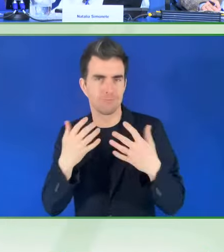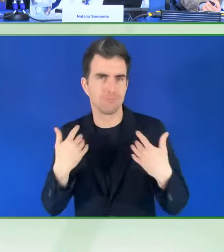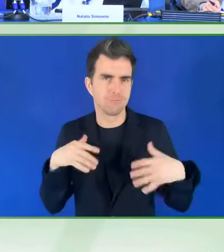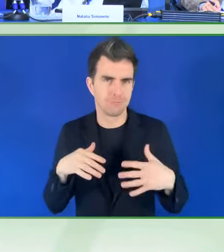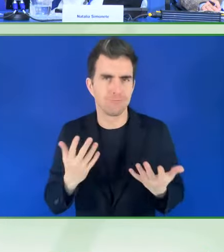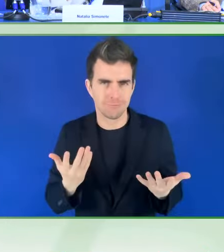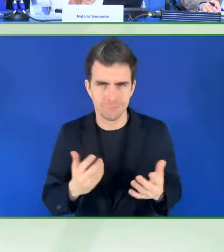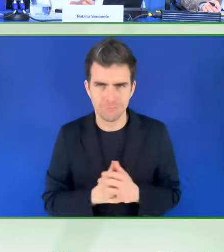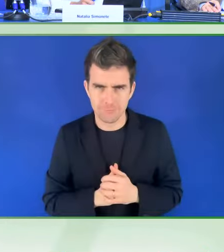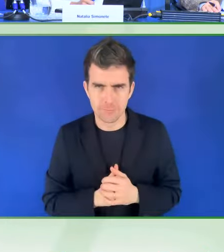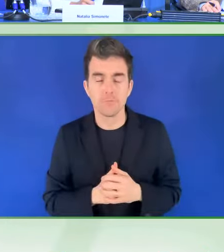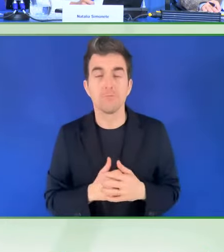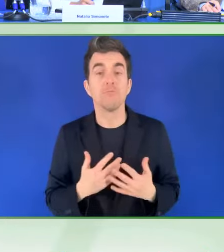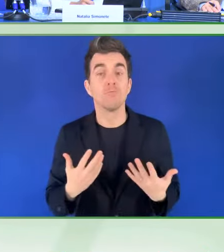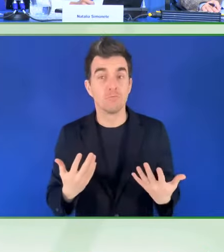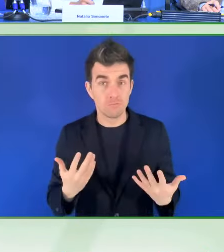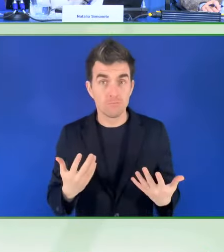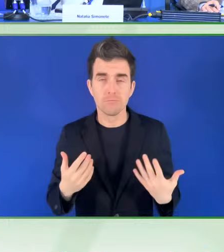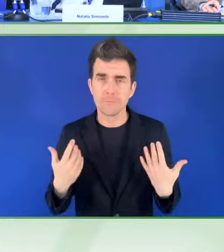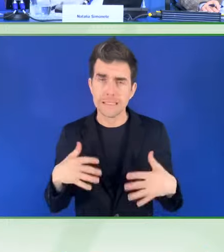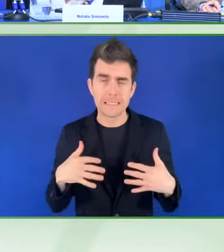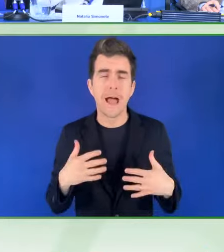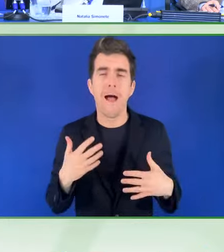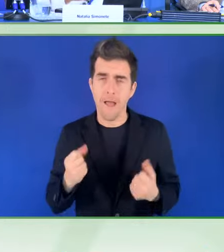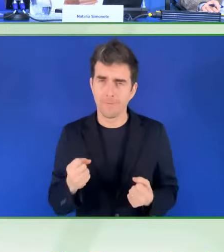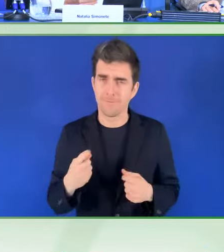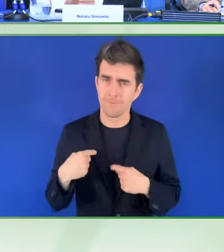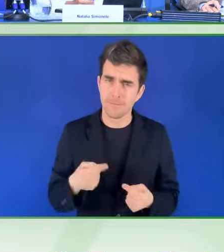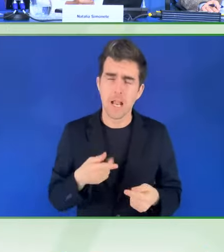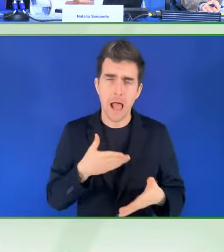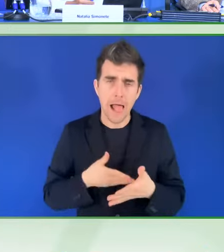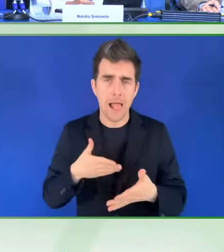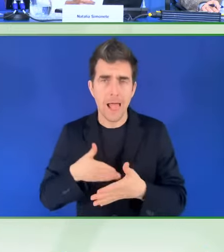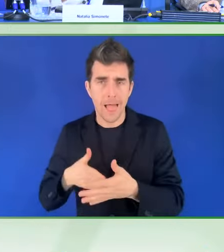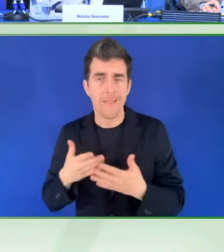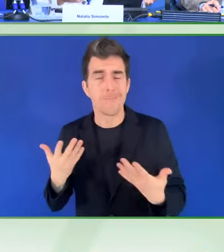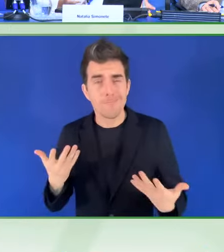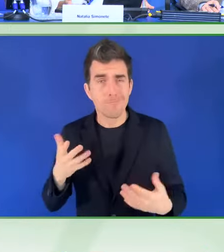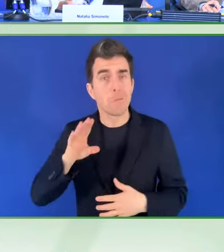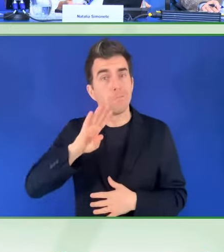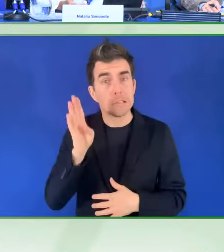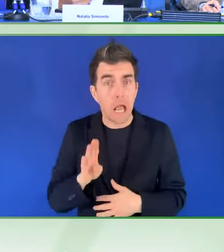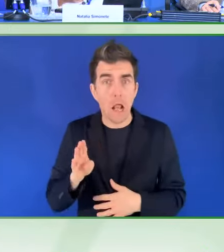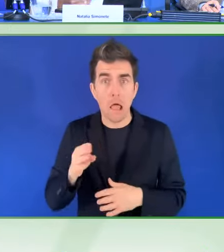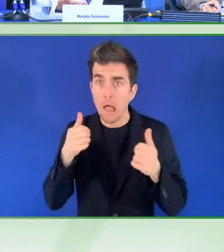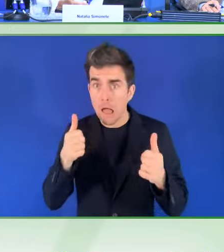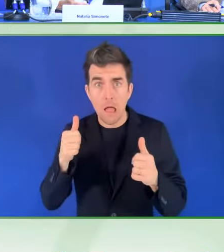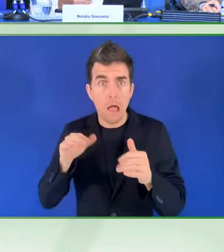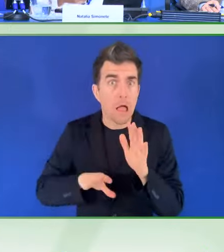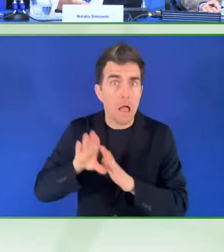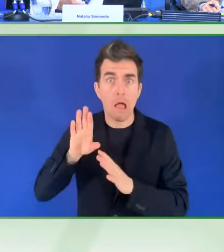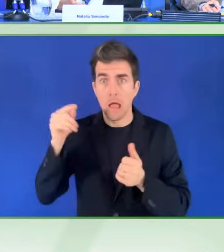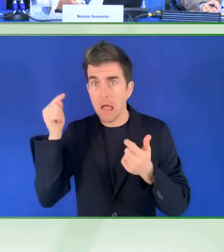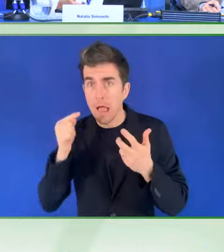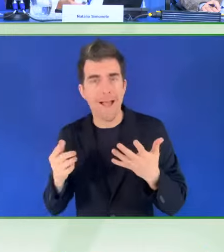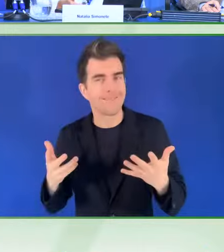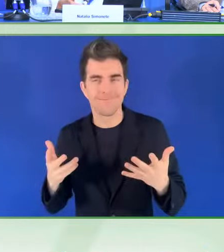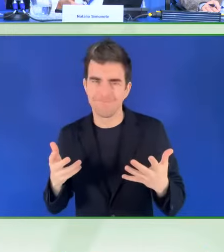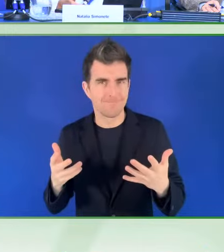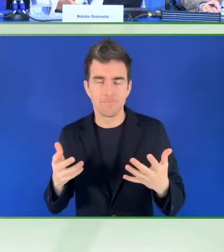We believe that it is necessary to invest in teacher training from a pedagogical perspective,